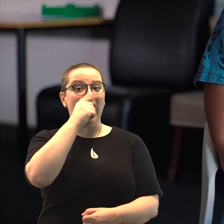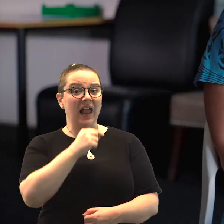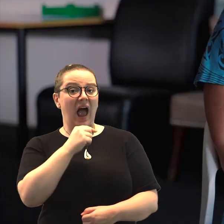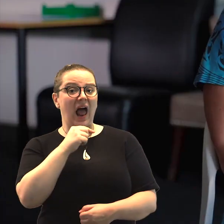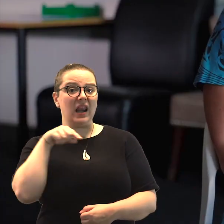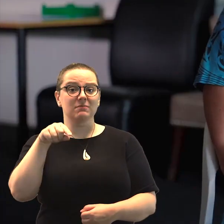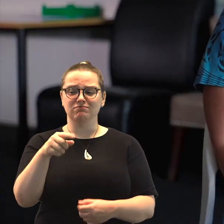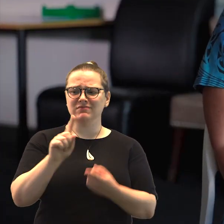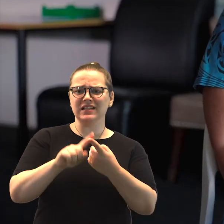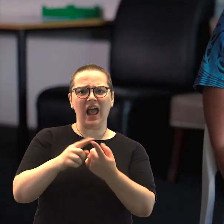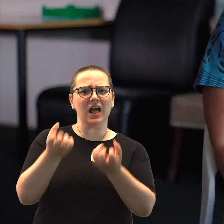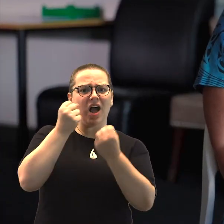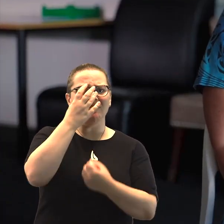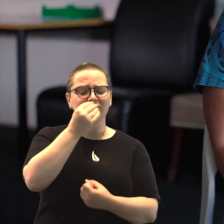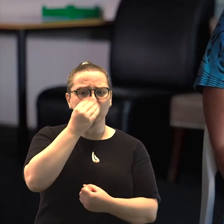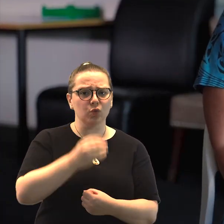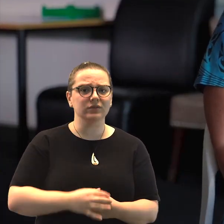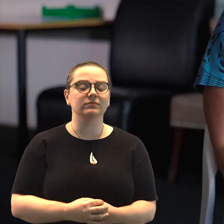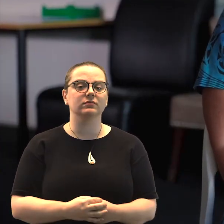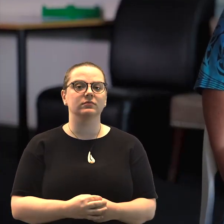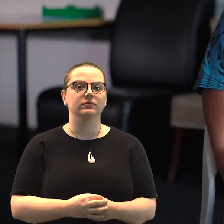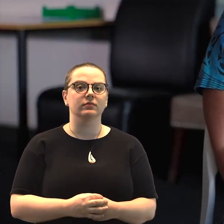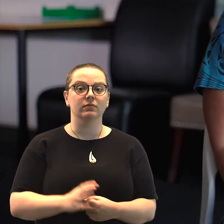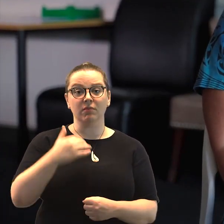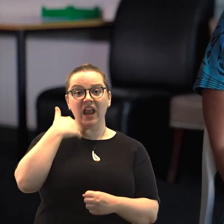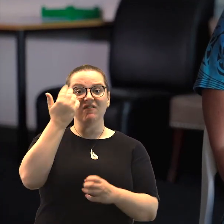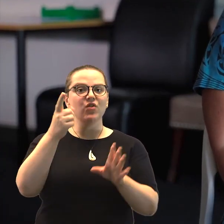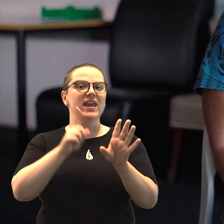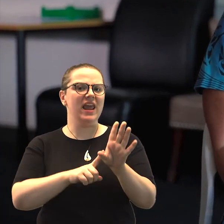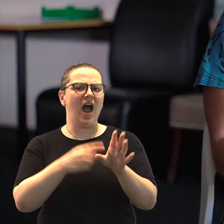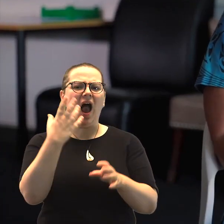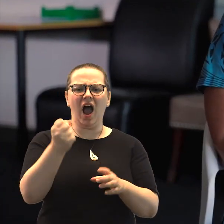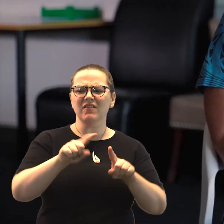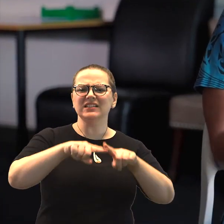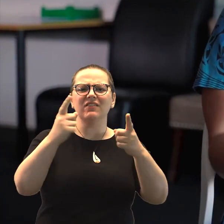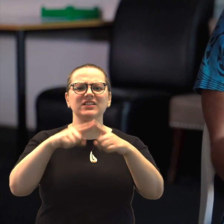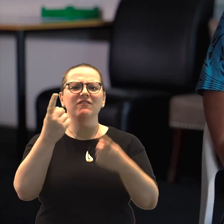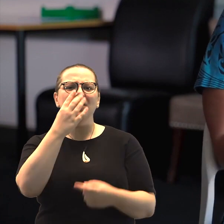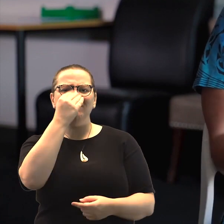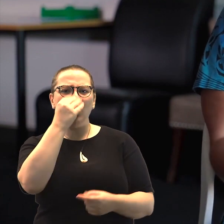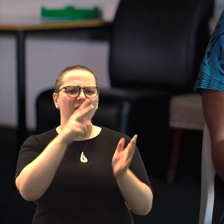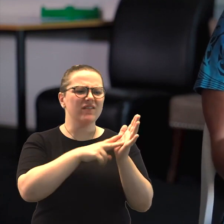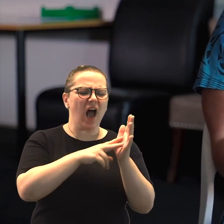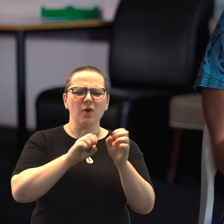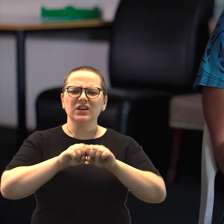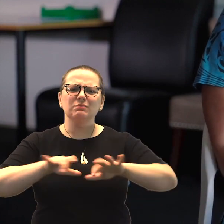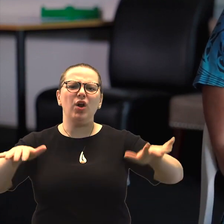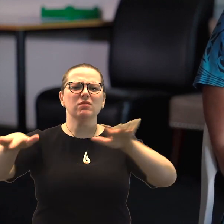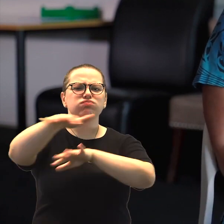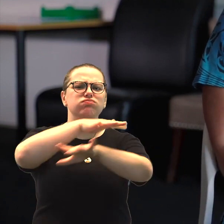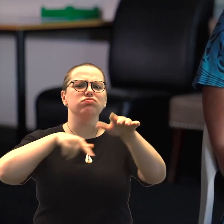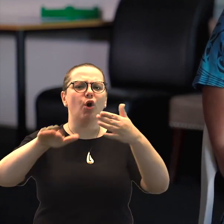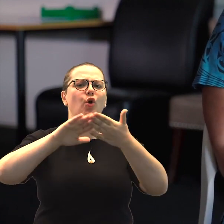So every year there are a number of flu viruses in the community and so the flu